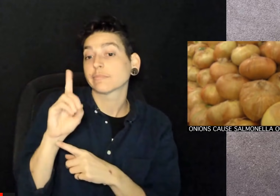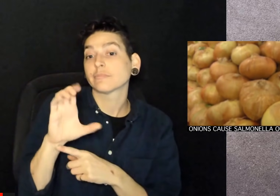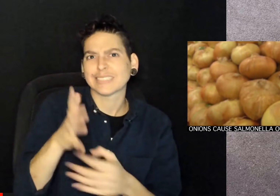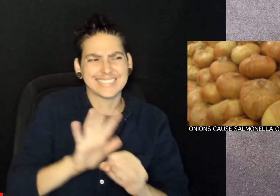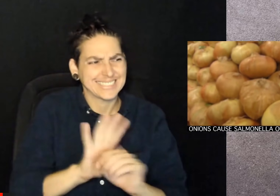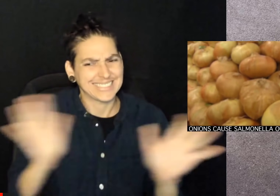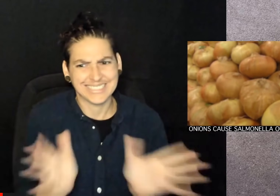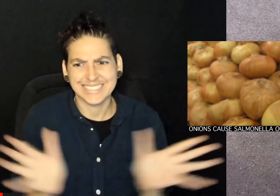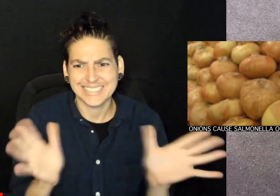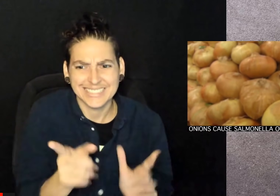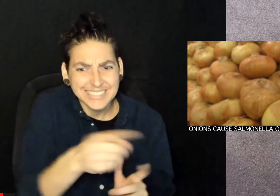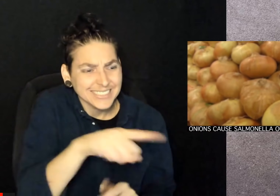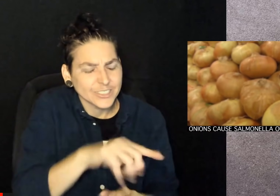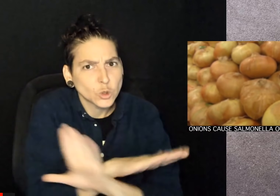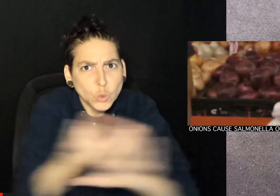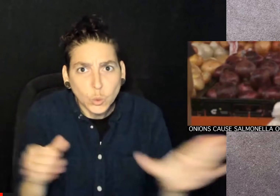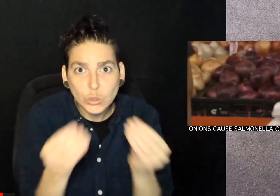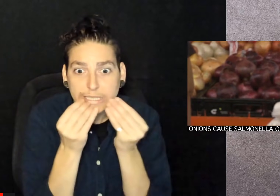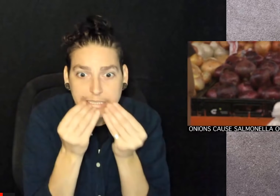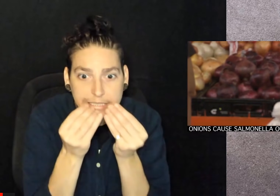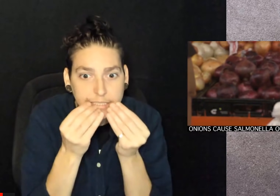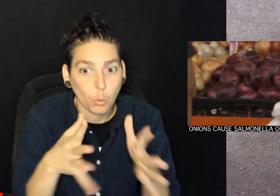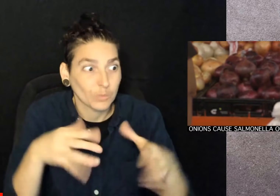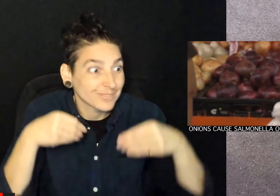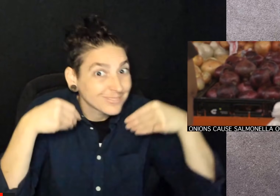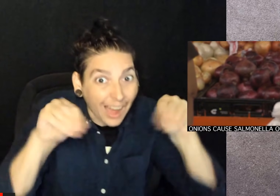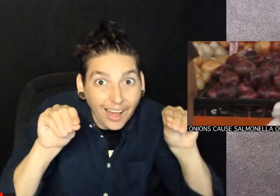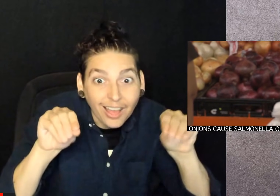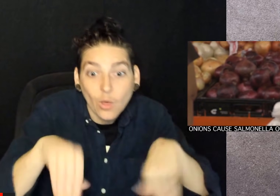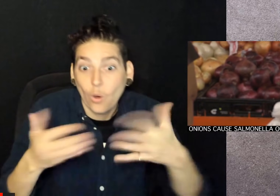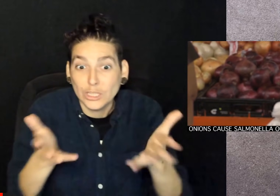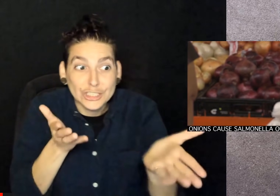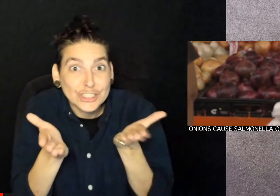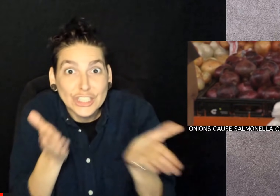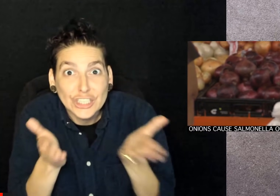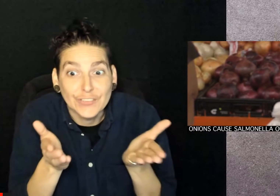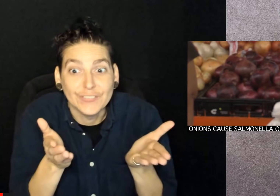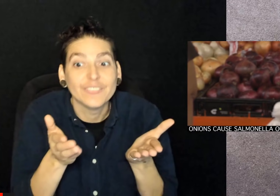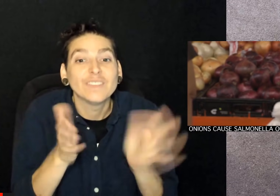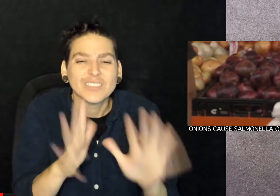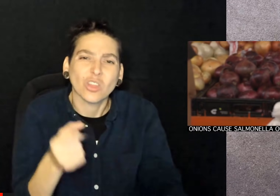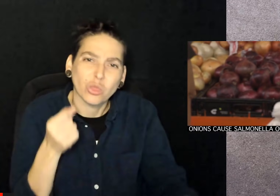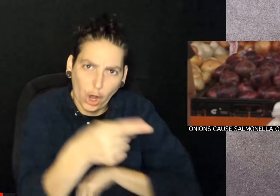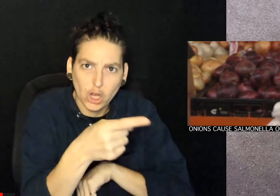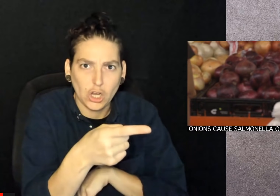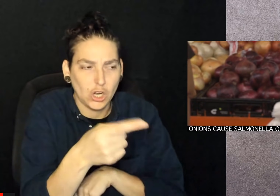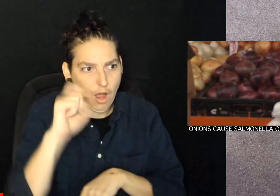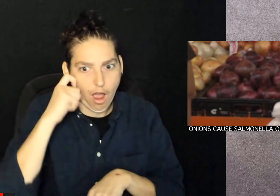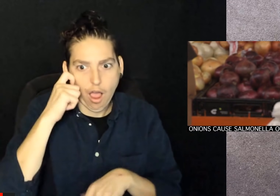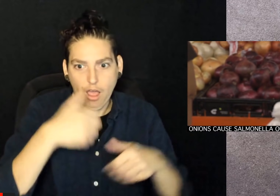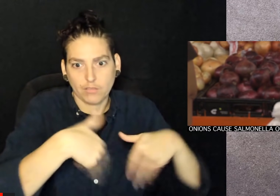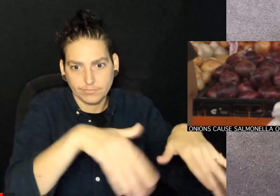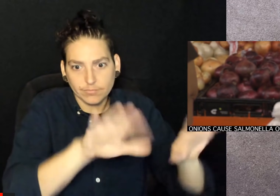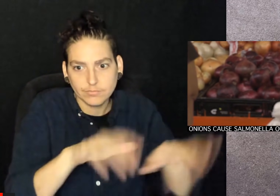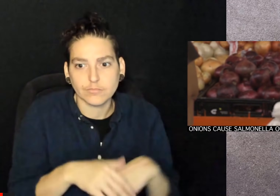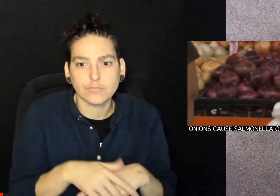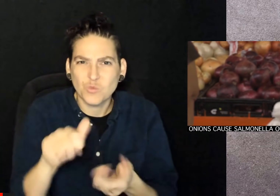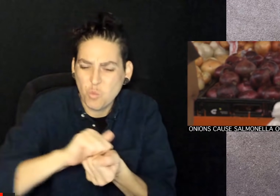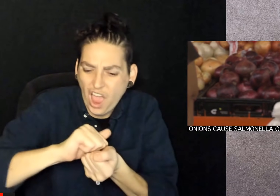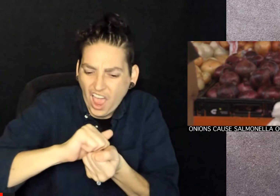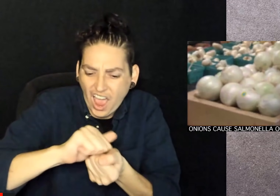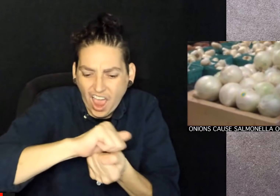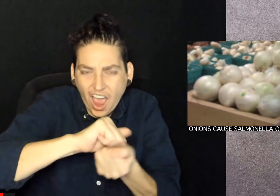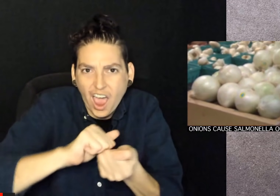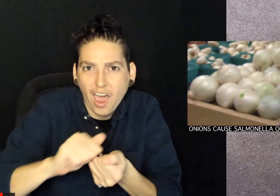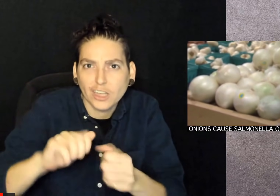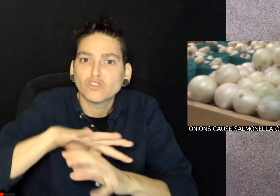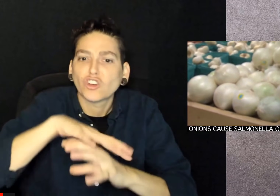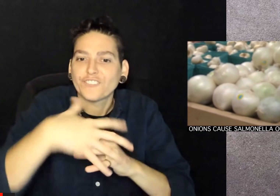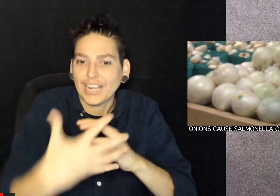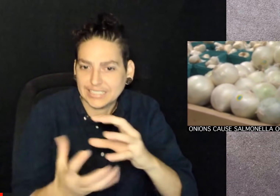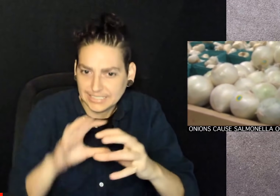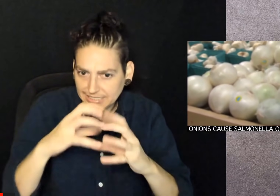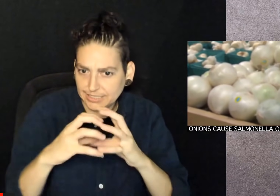have been hospitalized and the CDC stresses do not eat sell or serve them throw them away